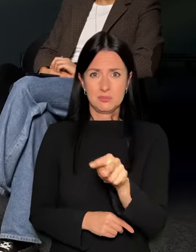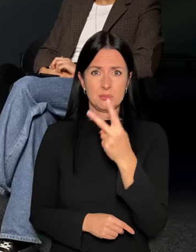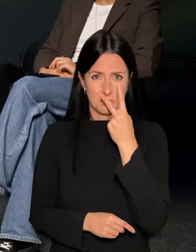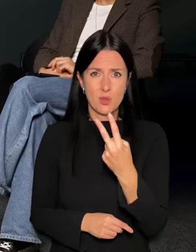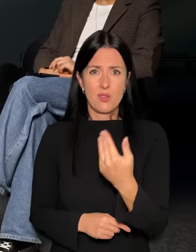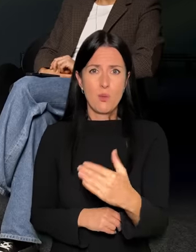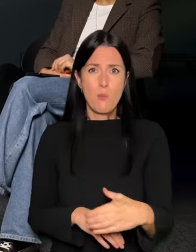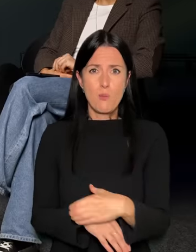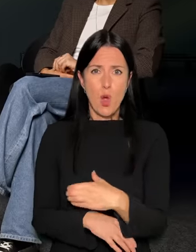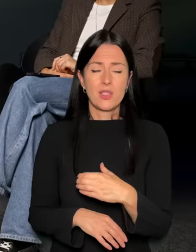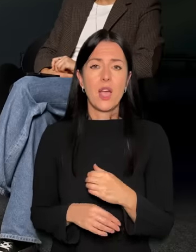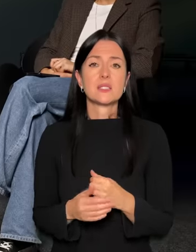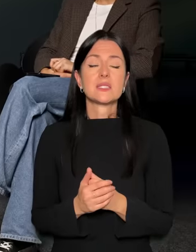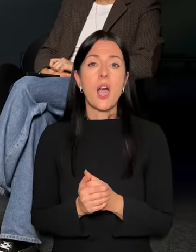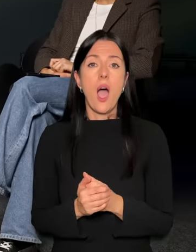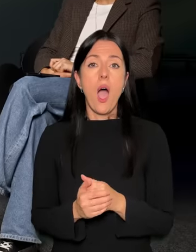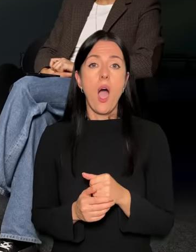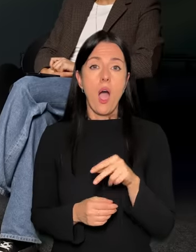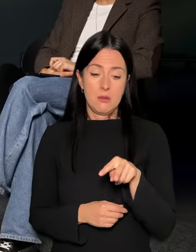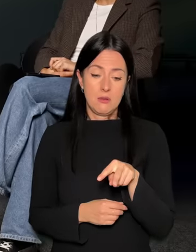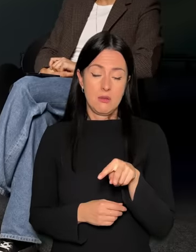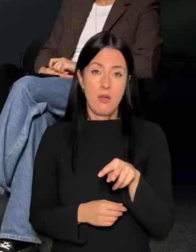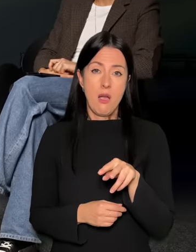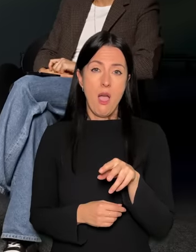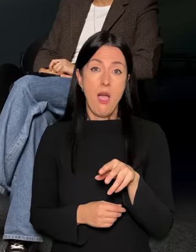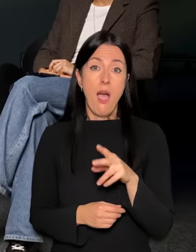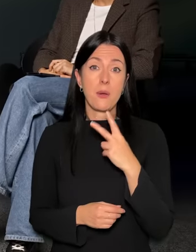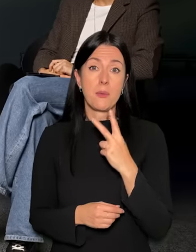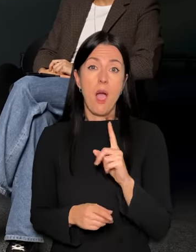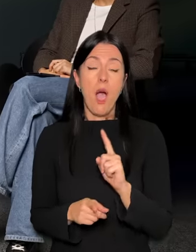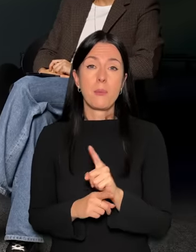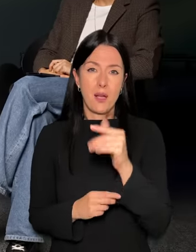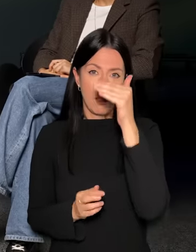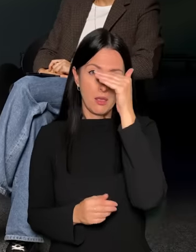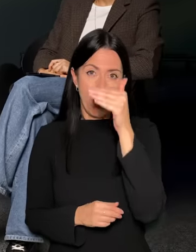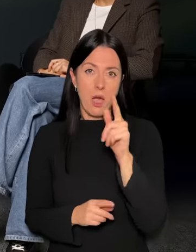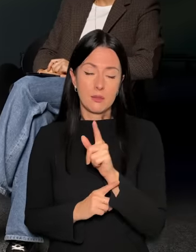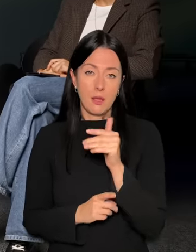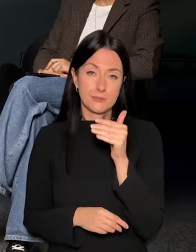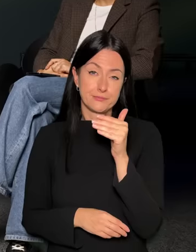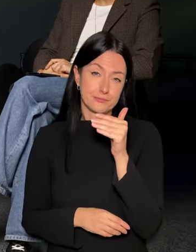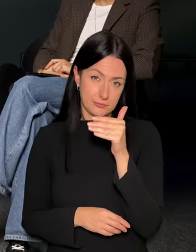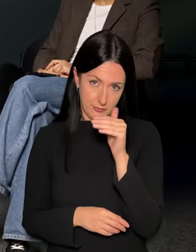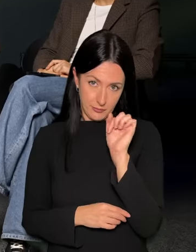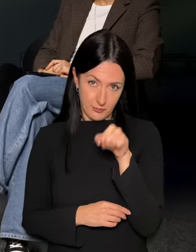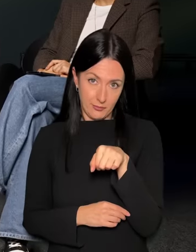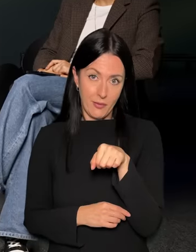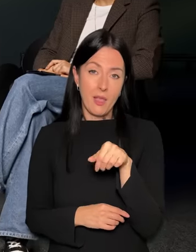that the guy has a prosthesis, and he's sitting there, looking, and sort of, Oh, he was wearing a cap, and kind of Oh, he lowered his head